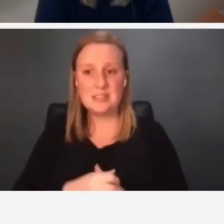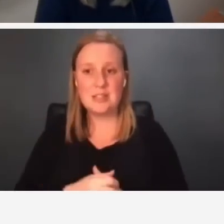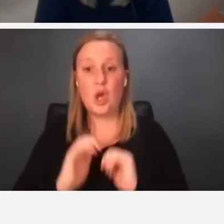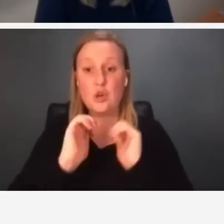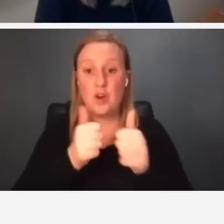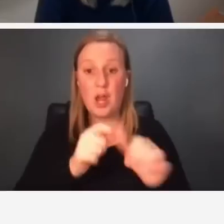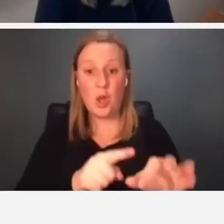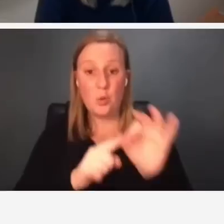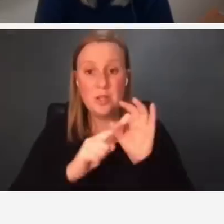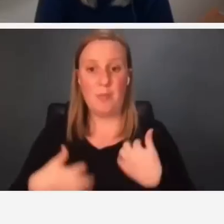people's views on that.